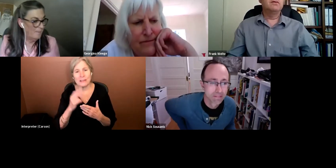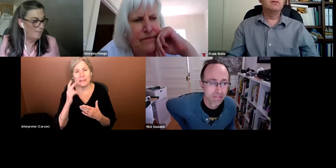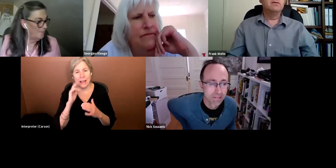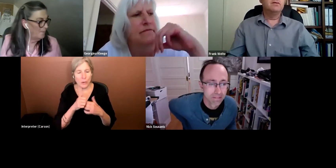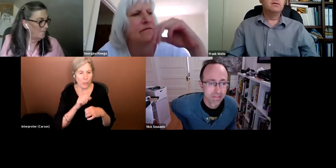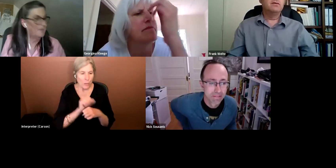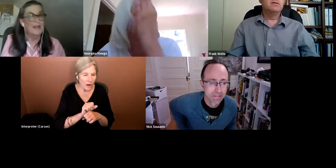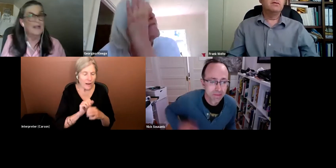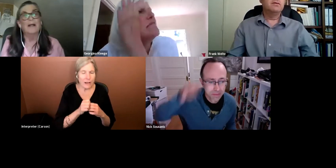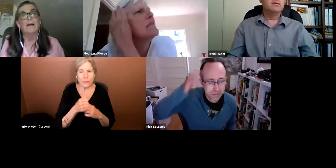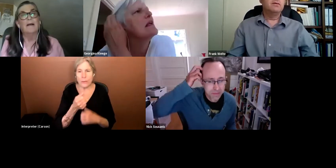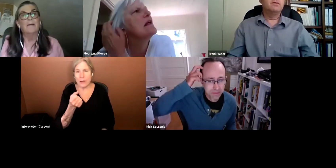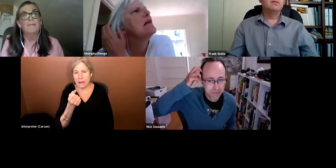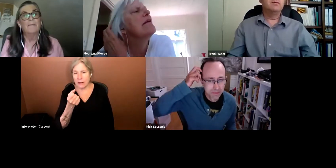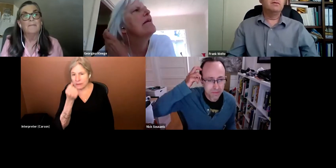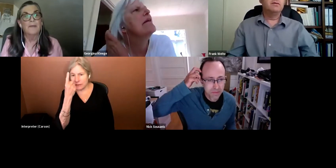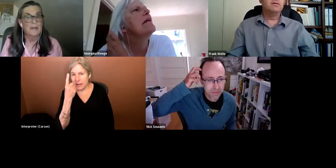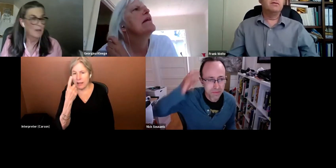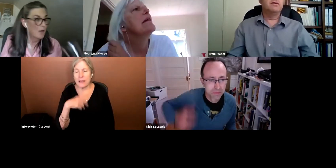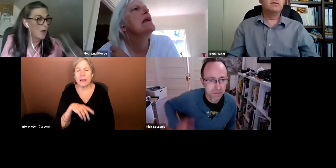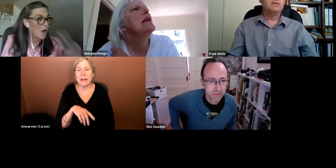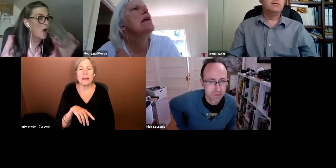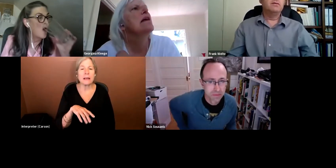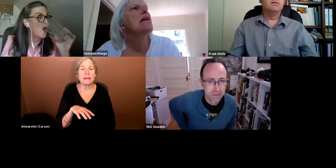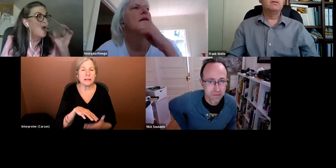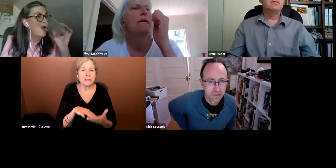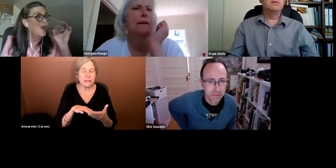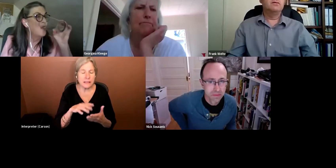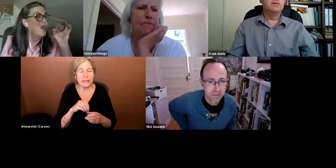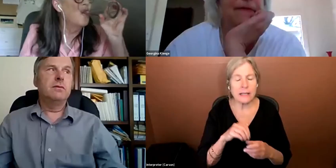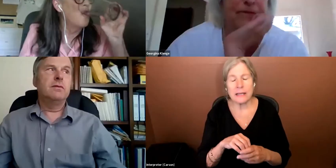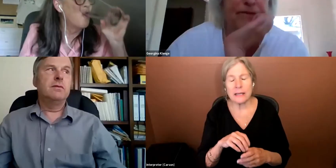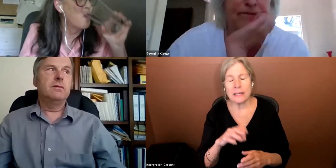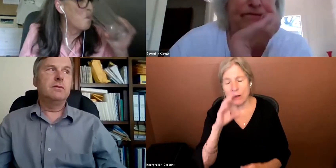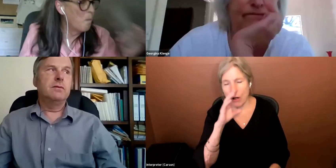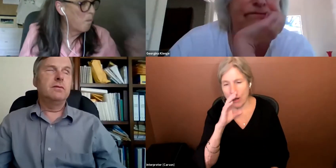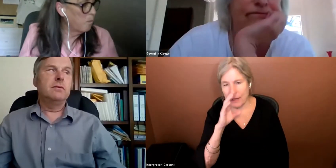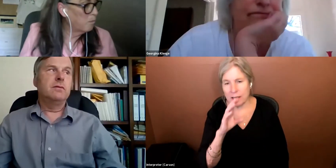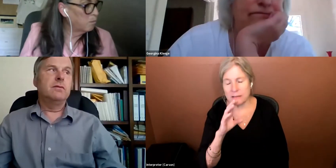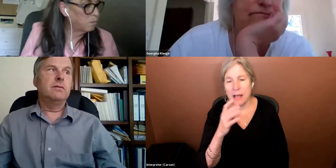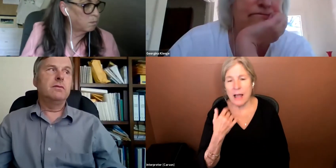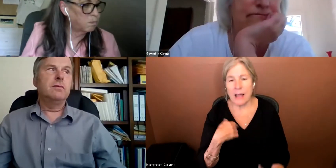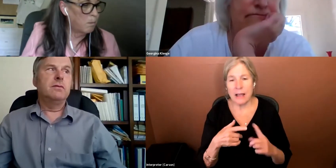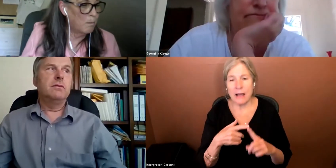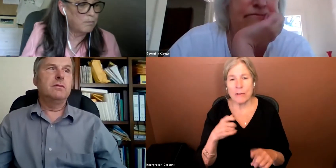understand tactility and comics. I come from a quite different background.